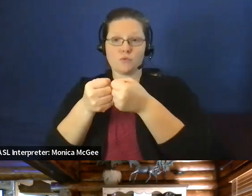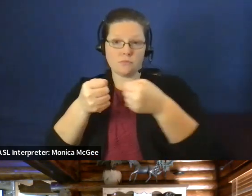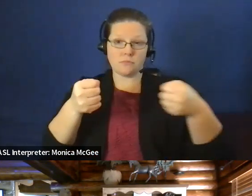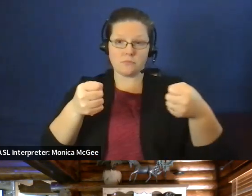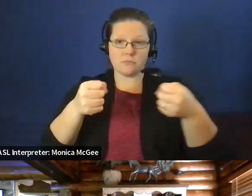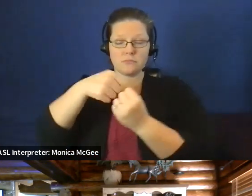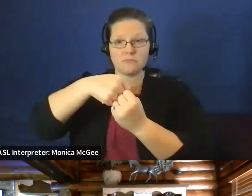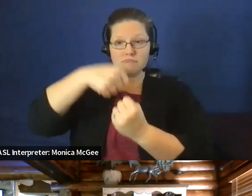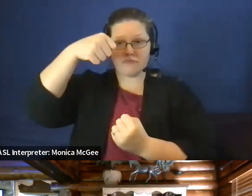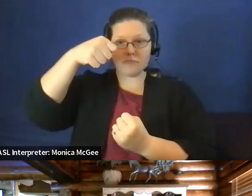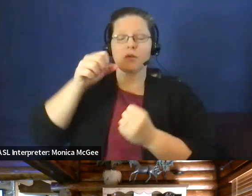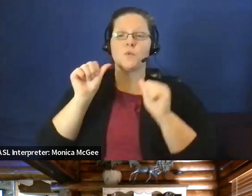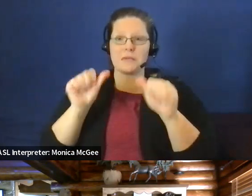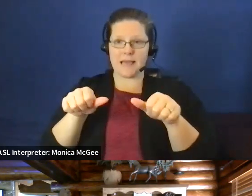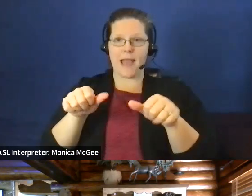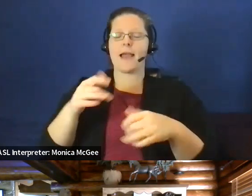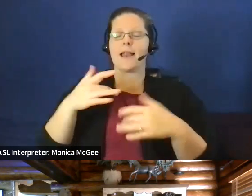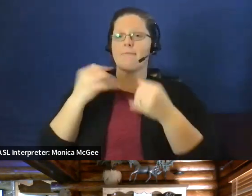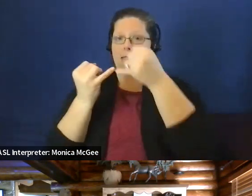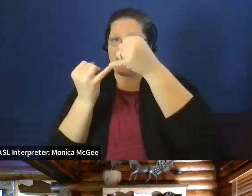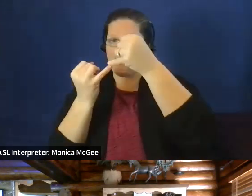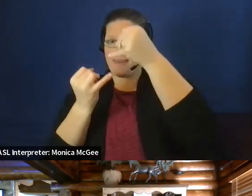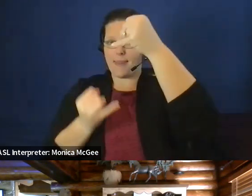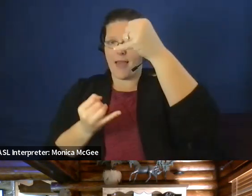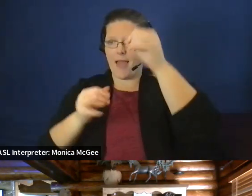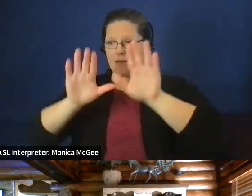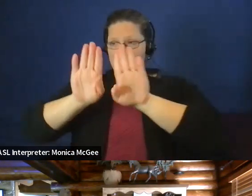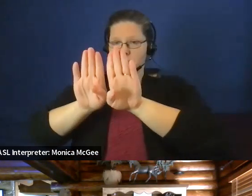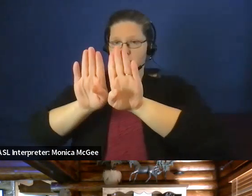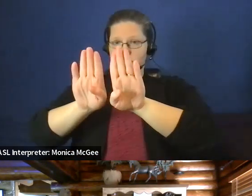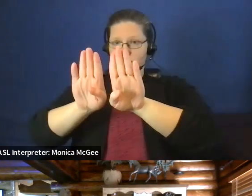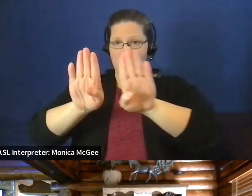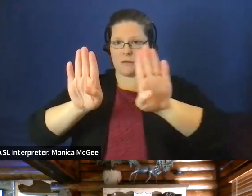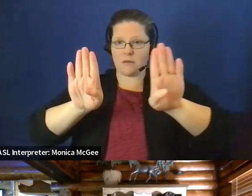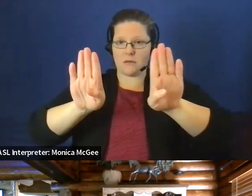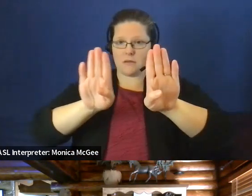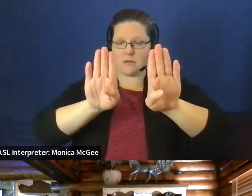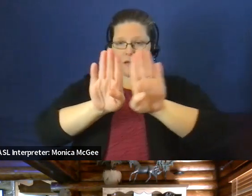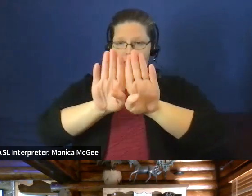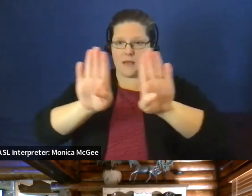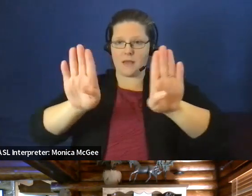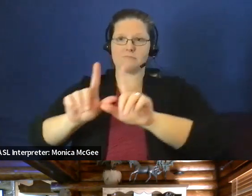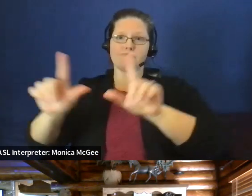selecting the cc tab on the menu bar. For sign language interpreting, you can find the interpreter on the screen. If